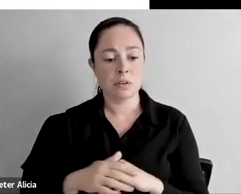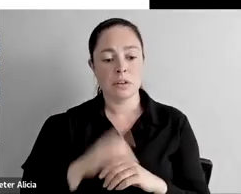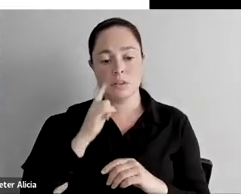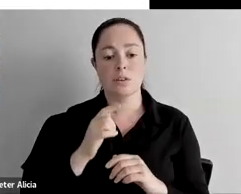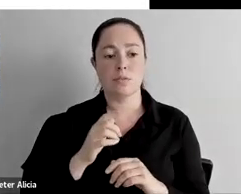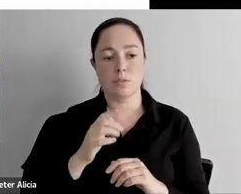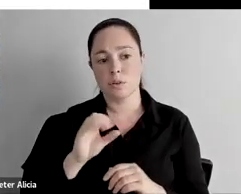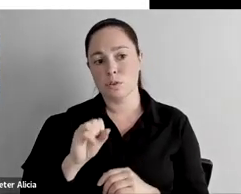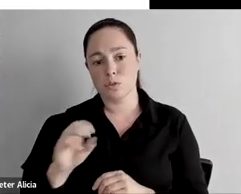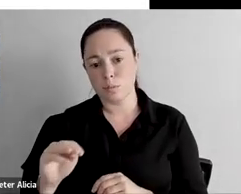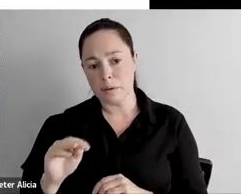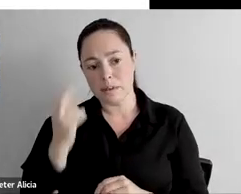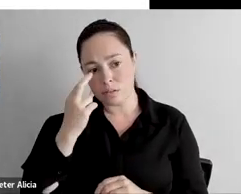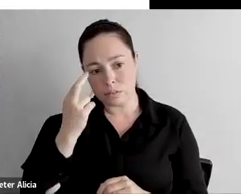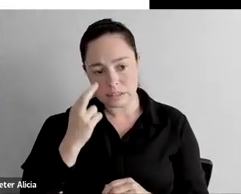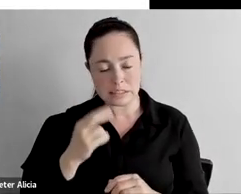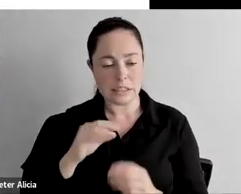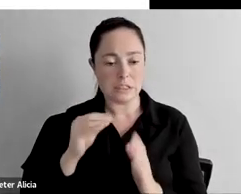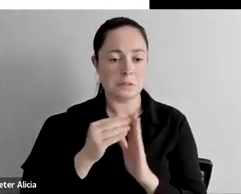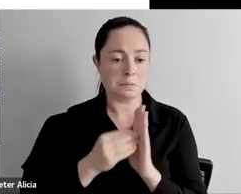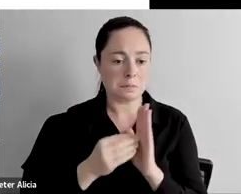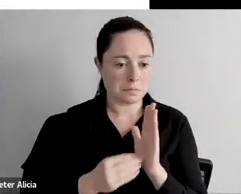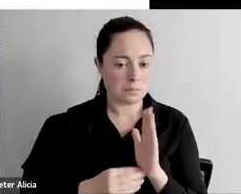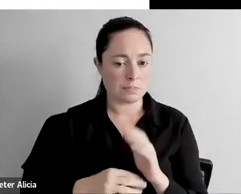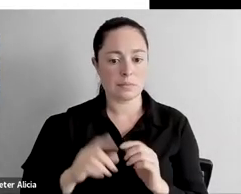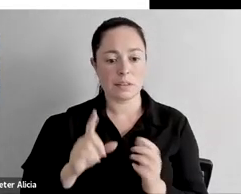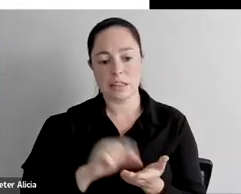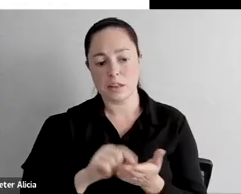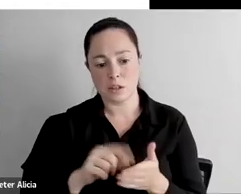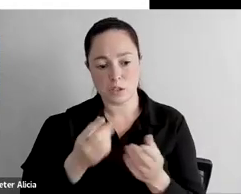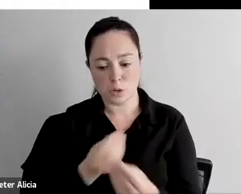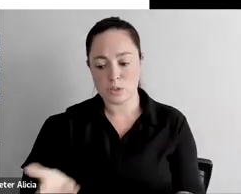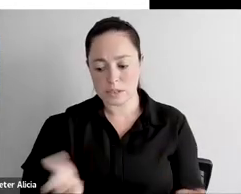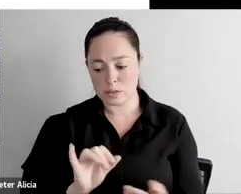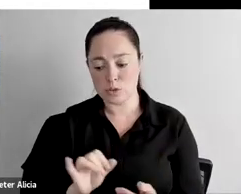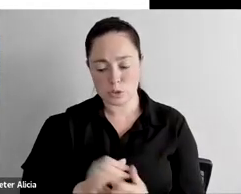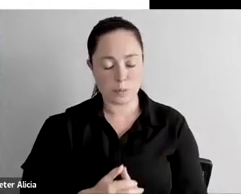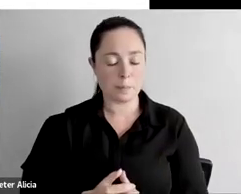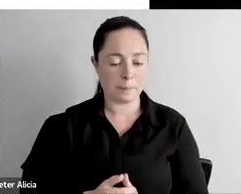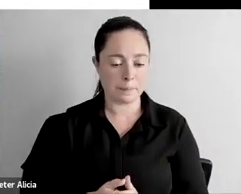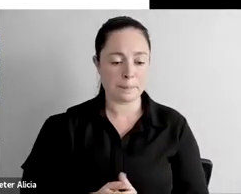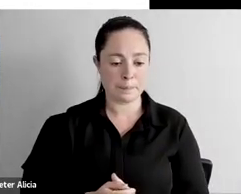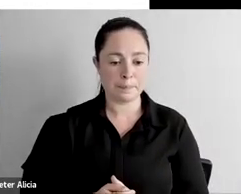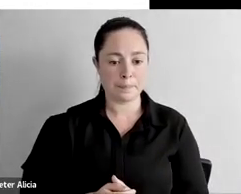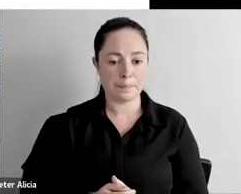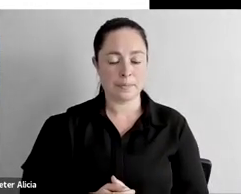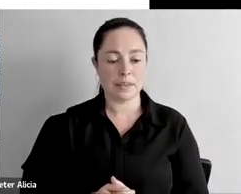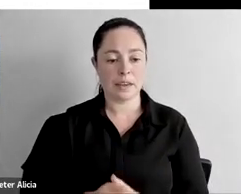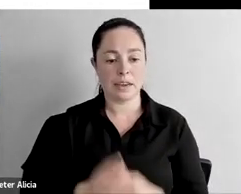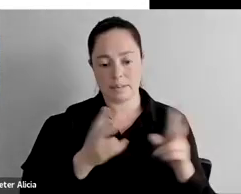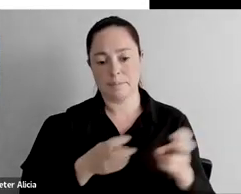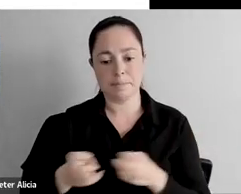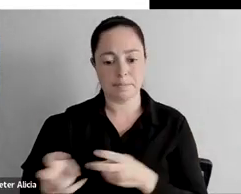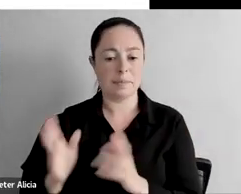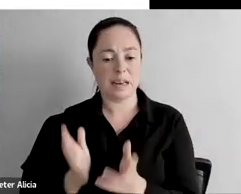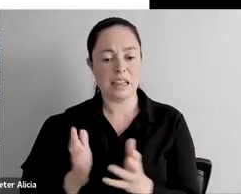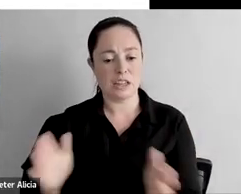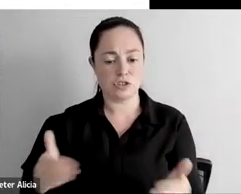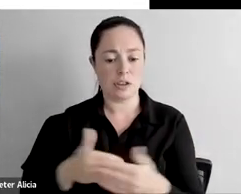media and our various newsletters so I'm going to put that in the chat right now if you're interested in